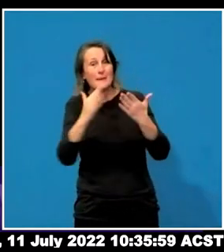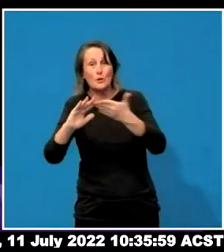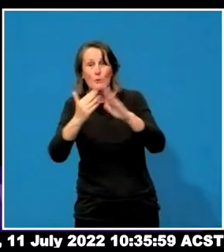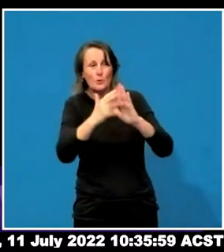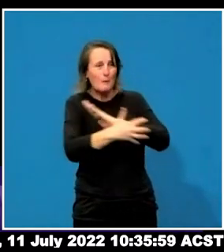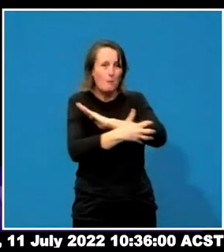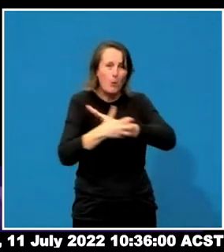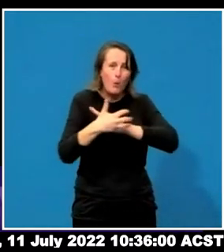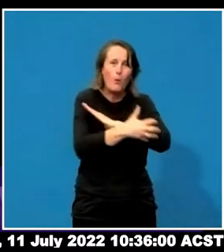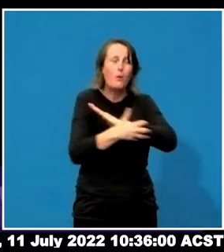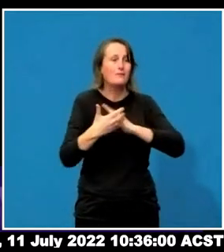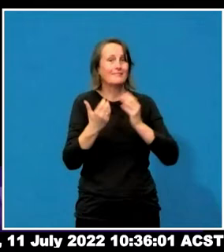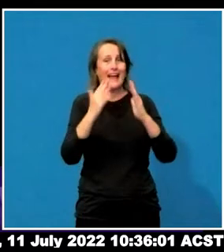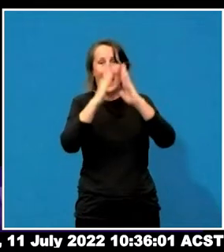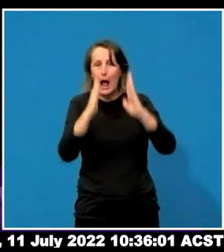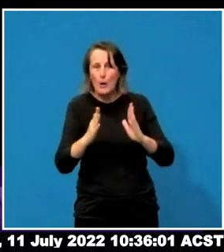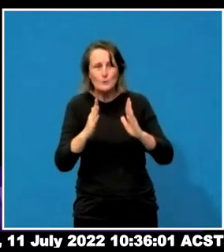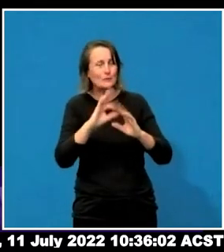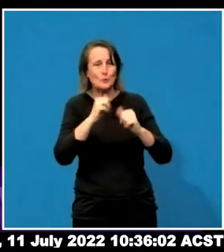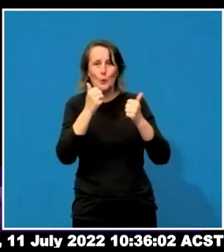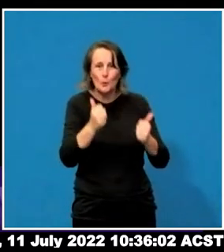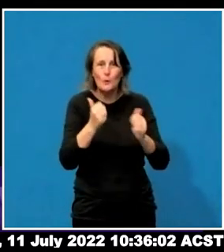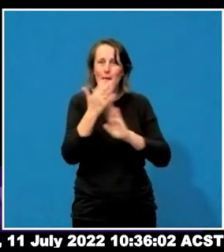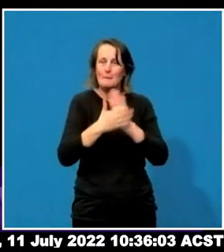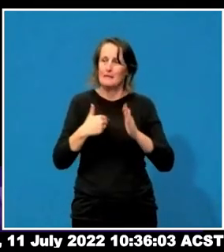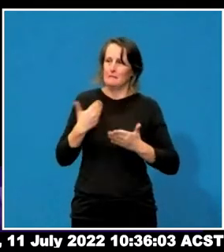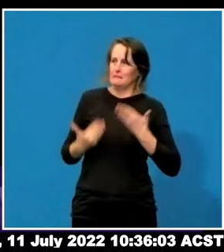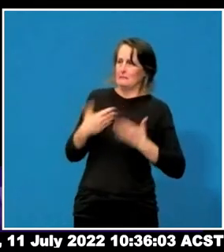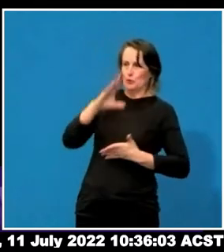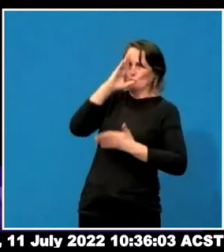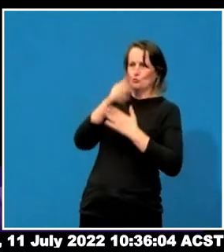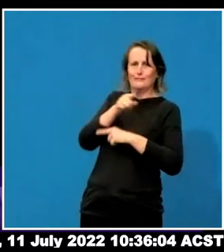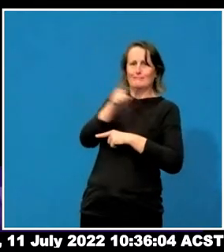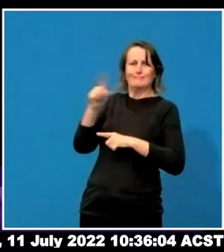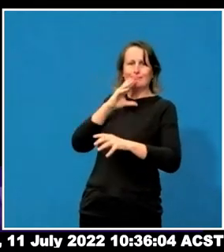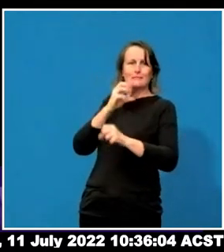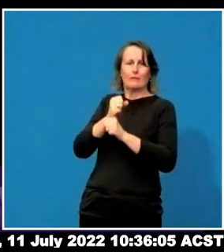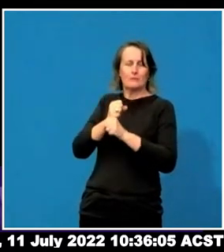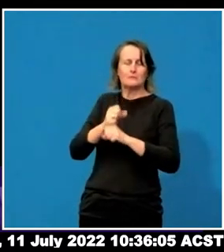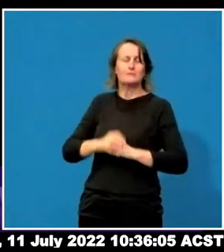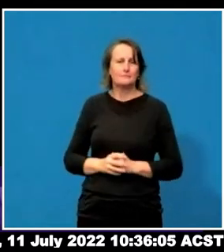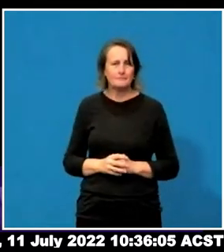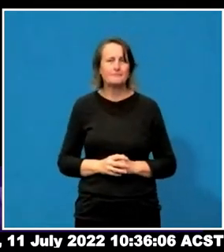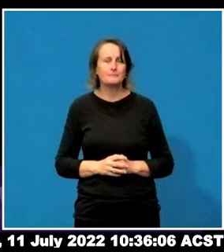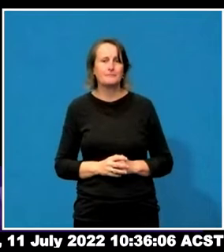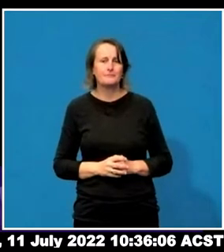In recounting the evidence of Ms Taylor that is to be given, I don't want to create the